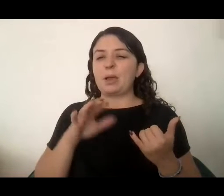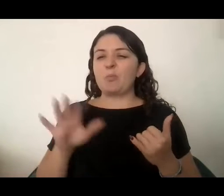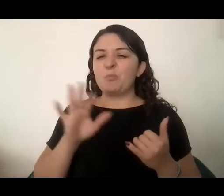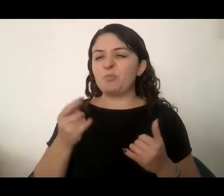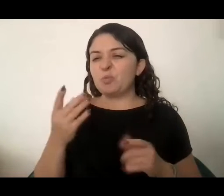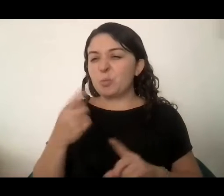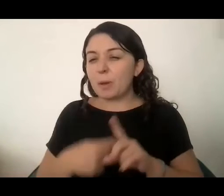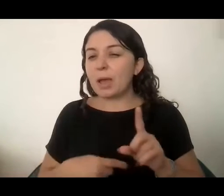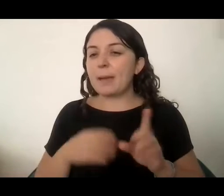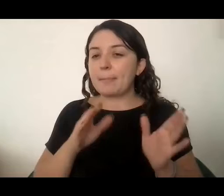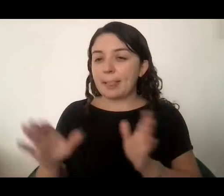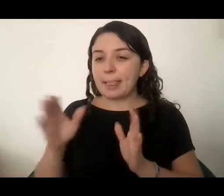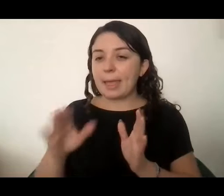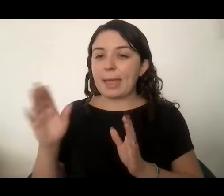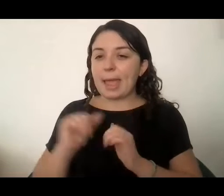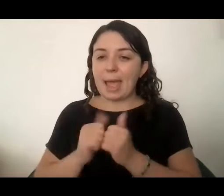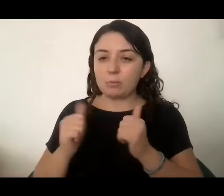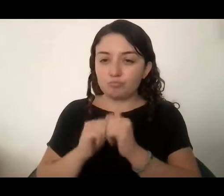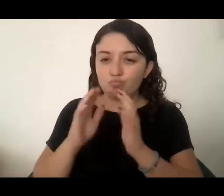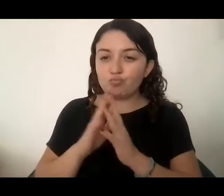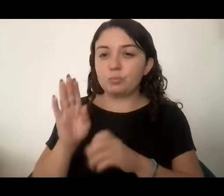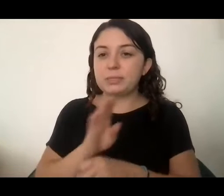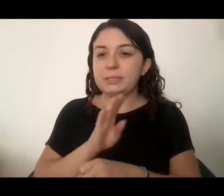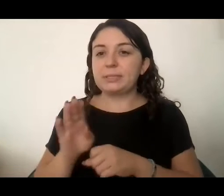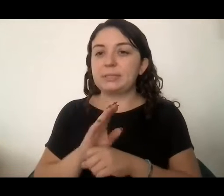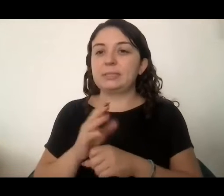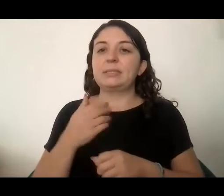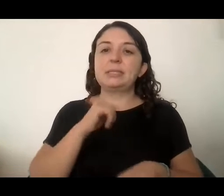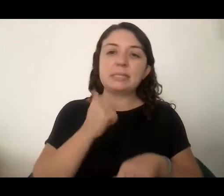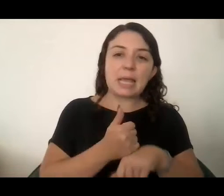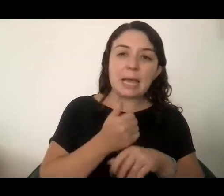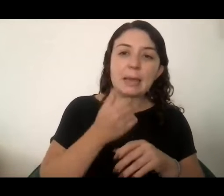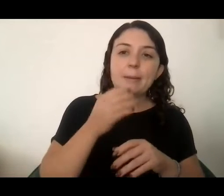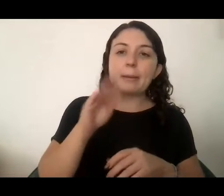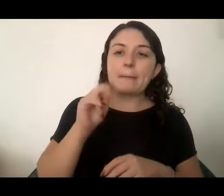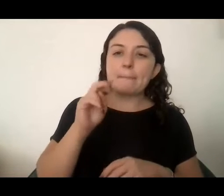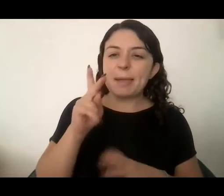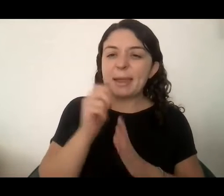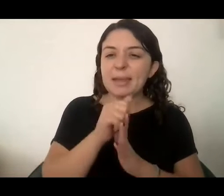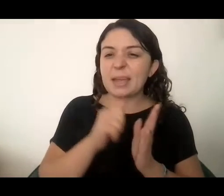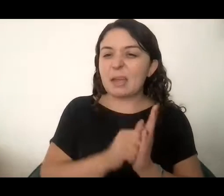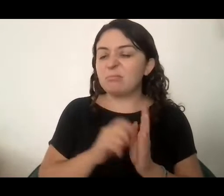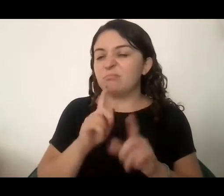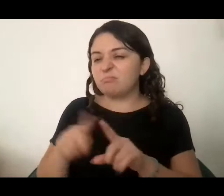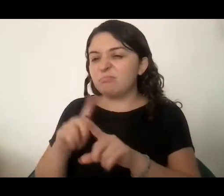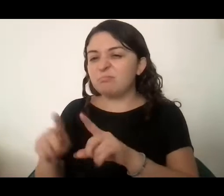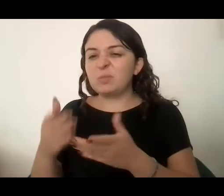planning and to set up a business bank account and a few other start up activities, like you know,